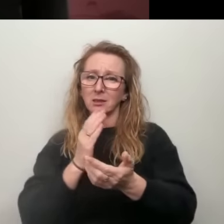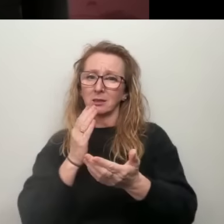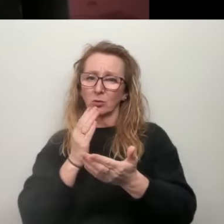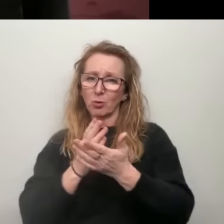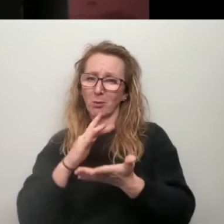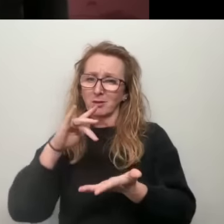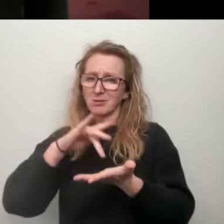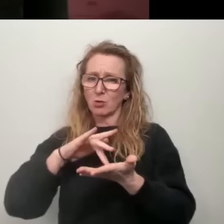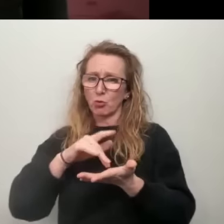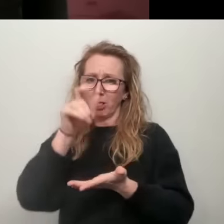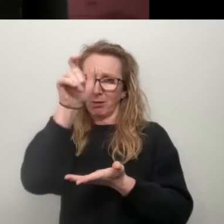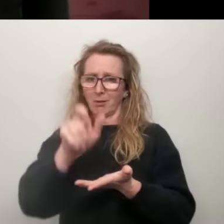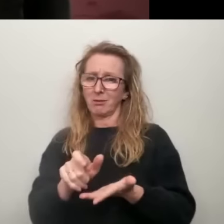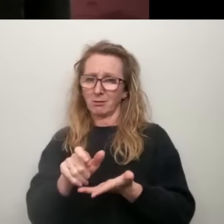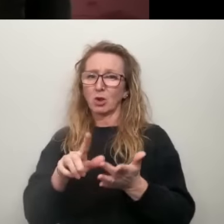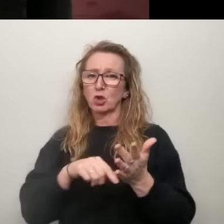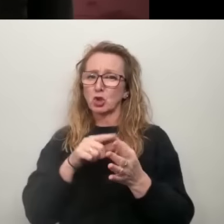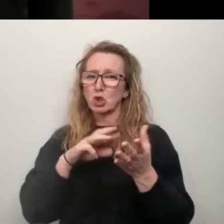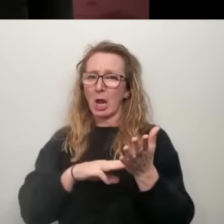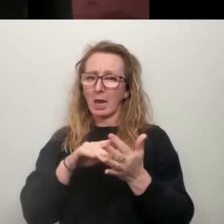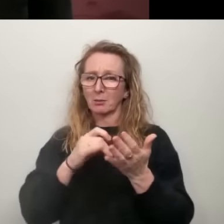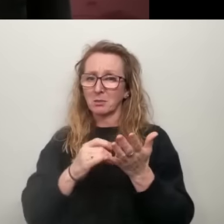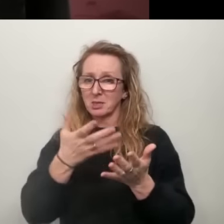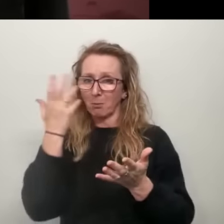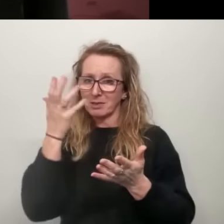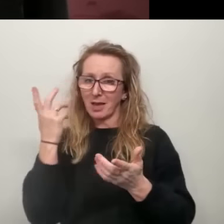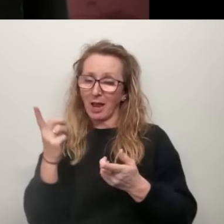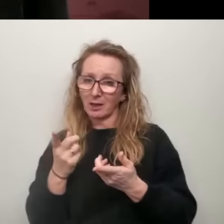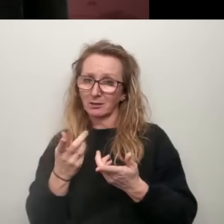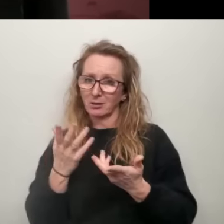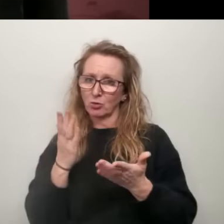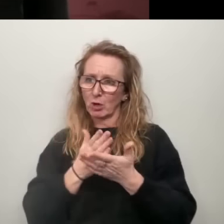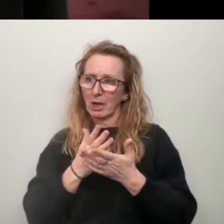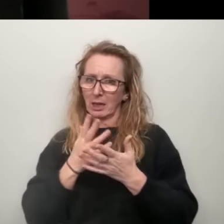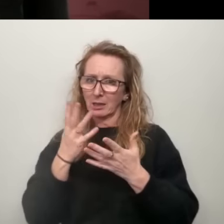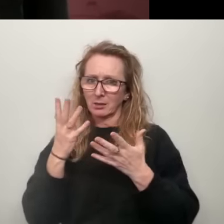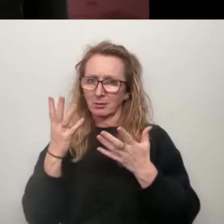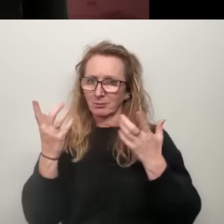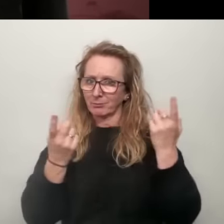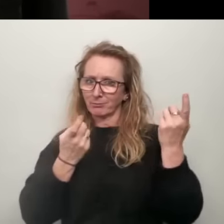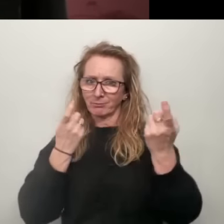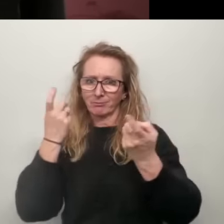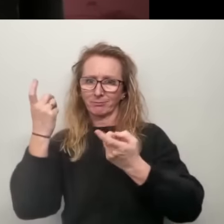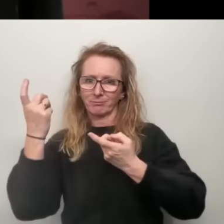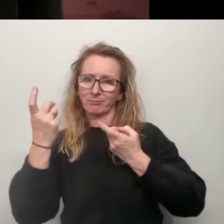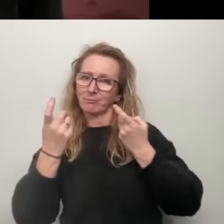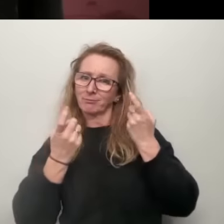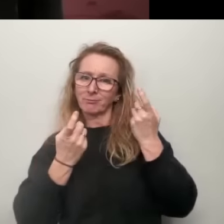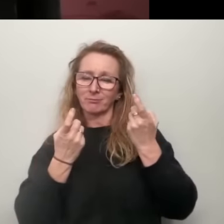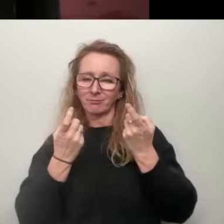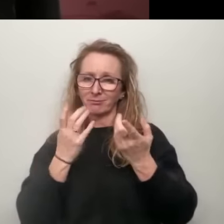In this case, James Somerset remains a mystery even today. Please do join us for what promises